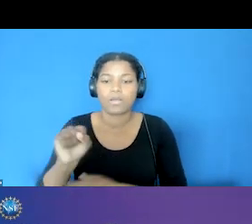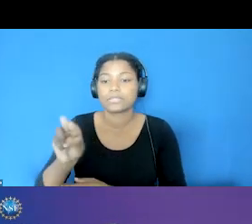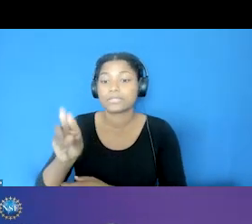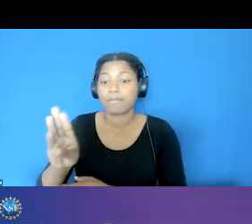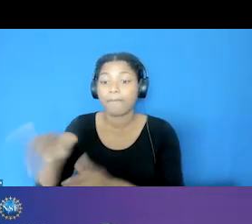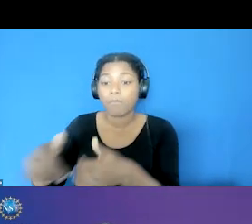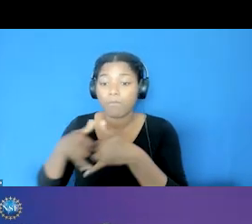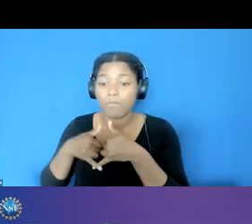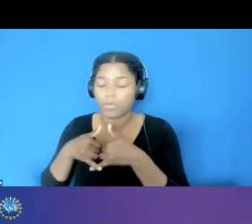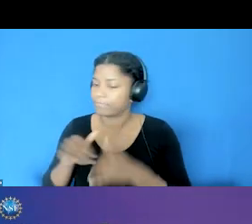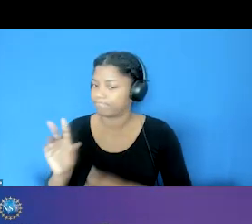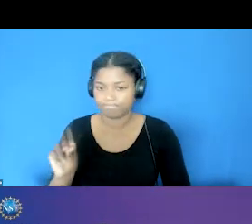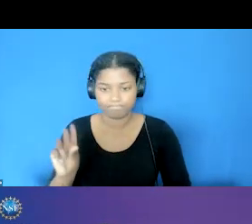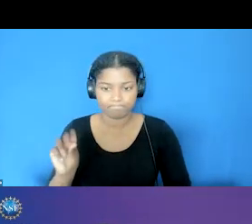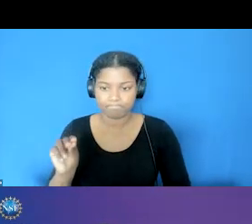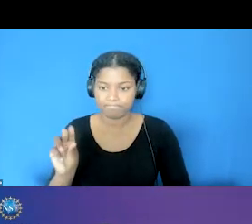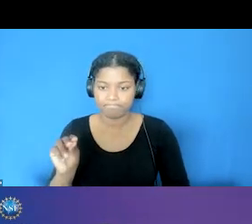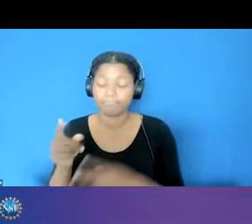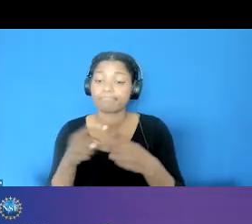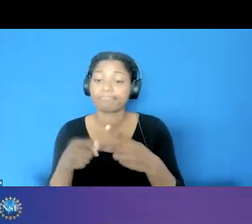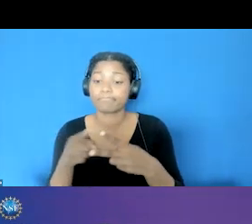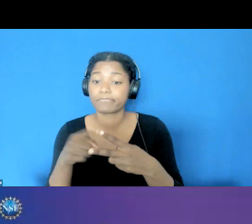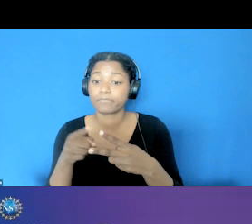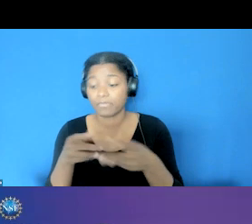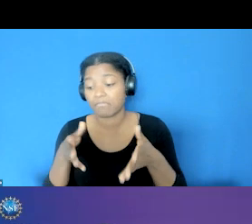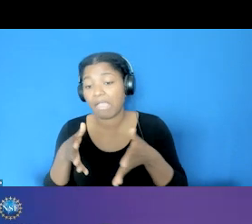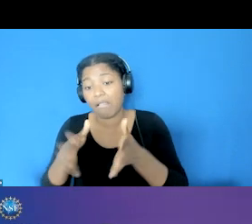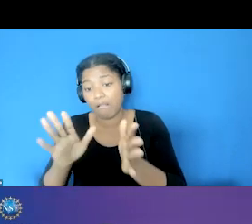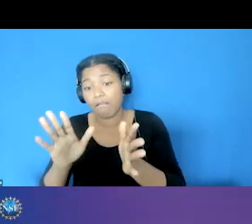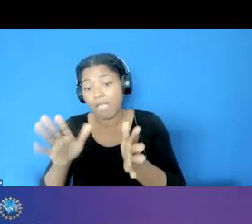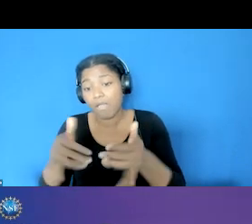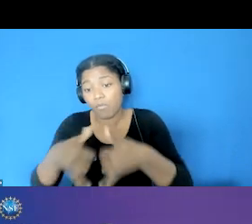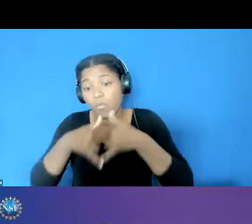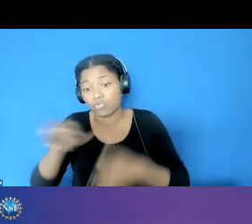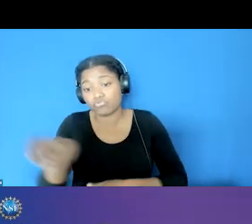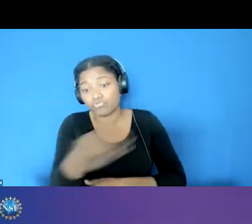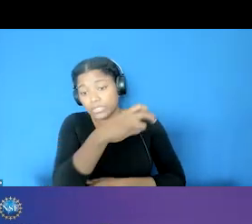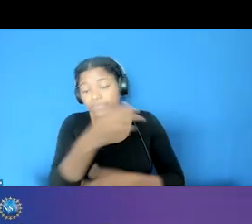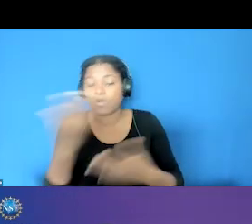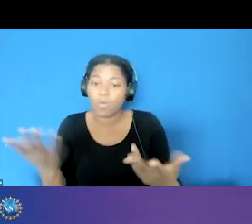So again, the choices are you either allow the award to be transferred or you end the award.